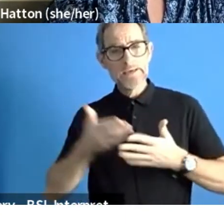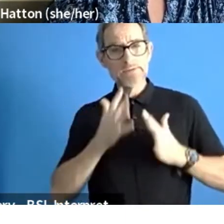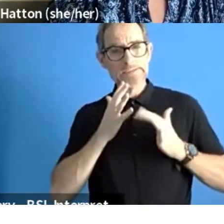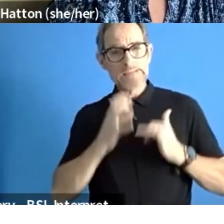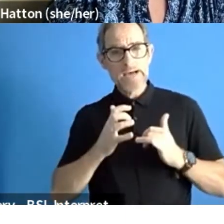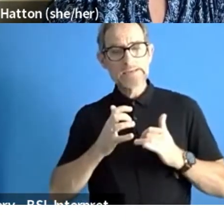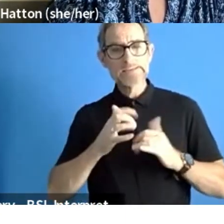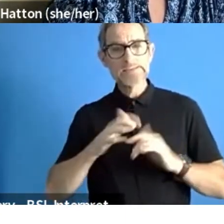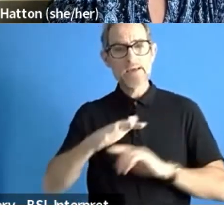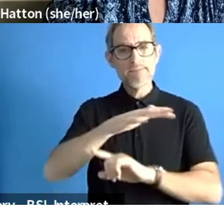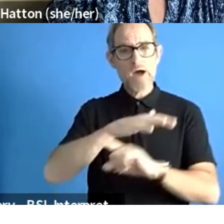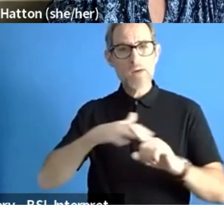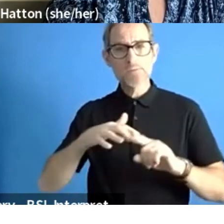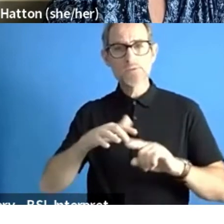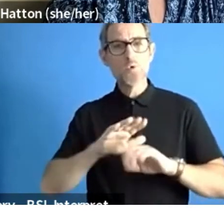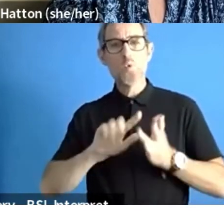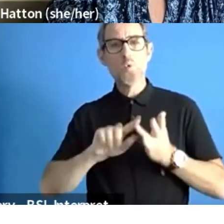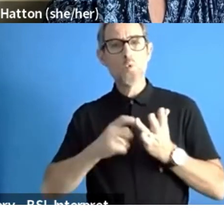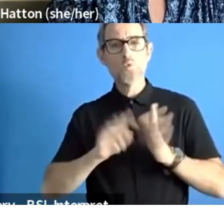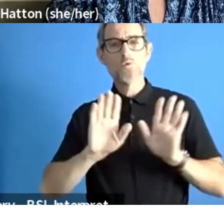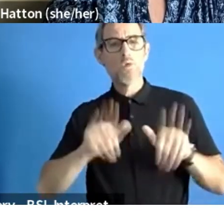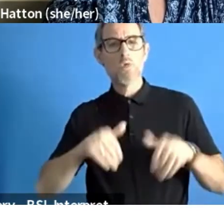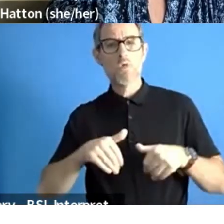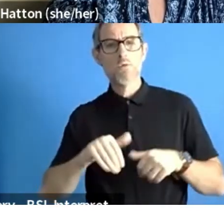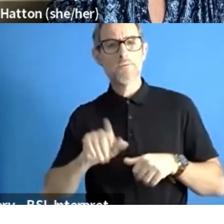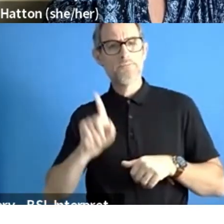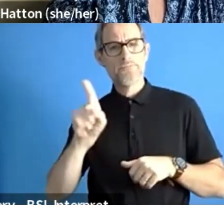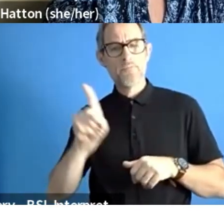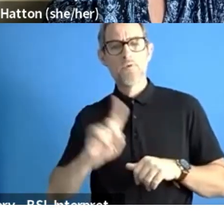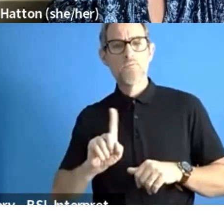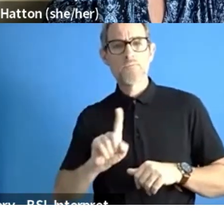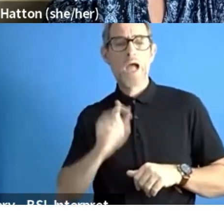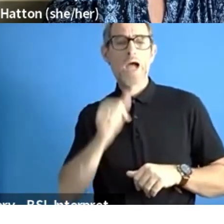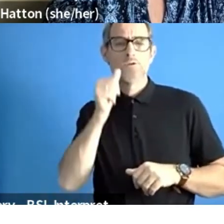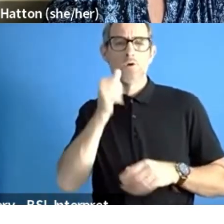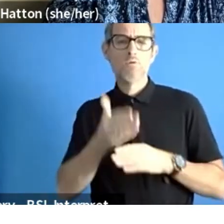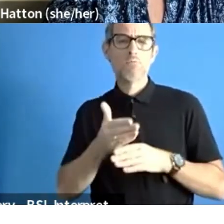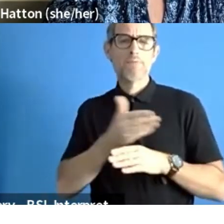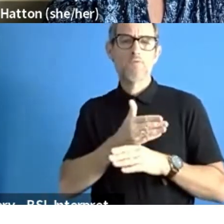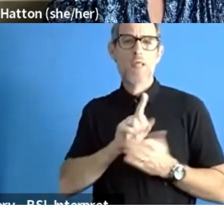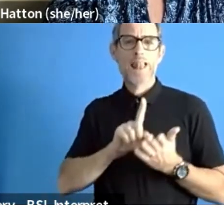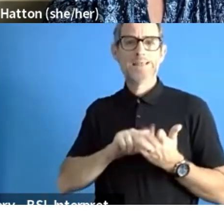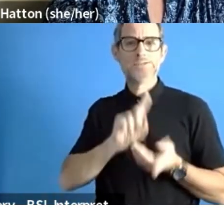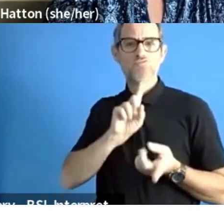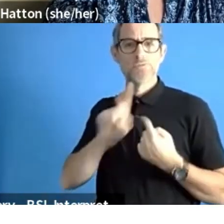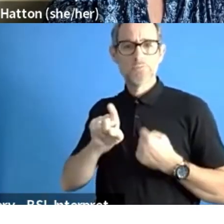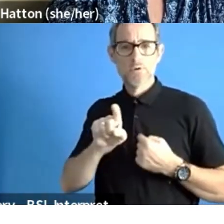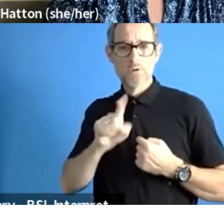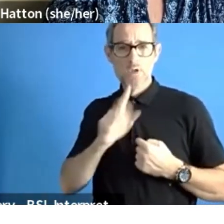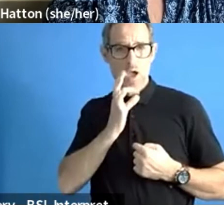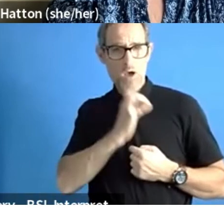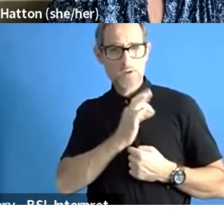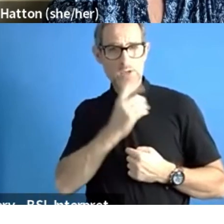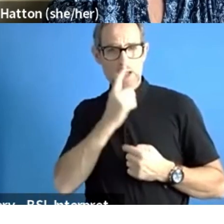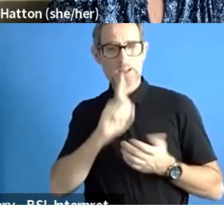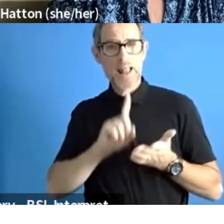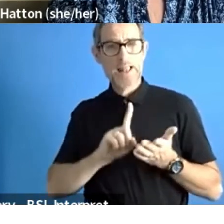I wounderred if you wanted to expand on that, Lyndsey? ndered if you wanted to expand on that, Lyndsey?